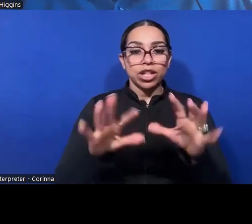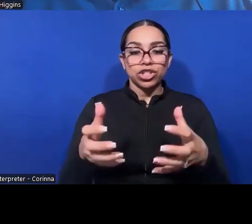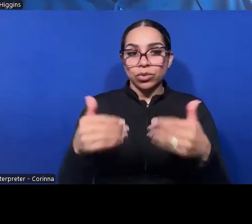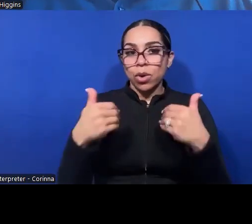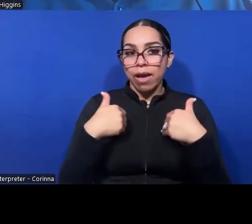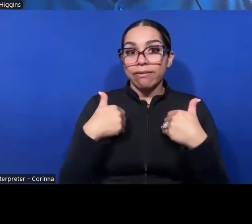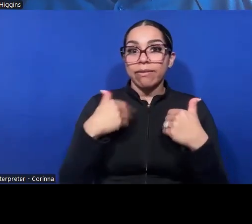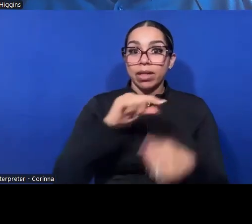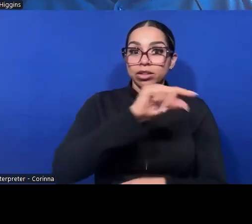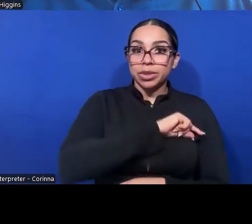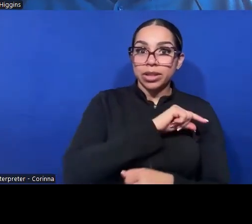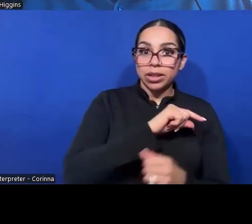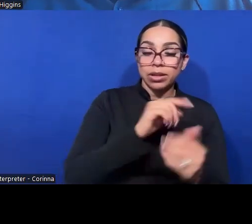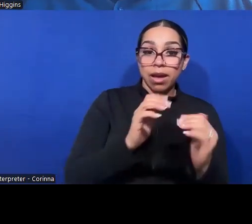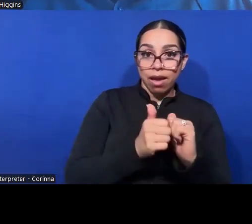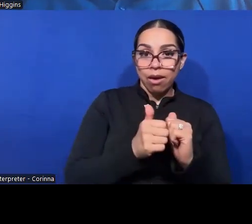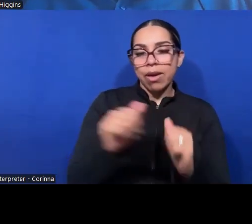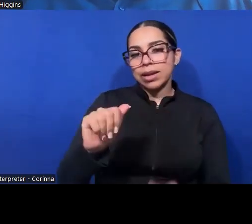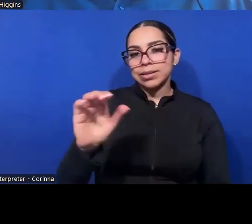Care Act, Medi-Cal expansion program.